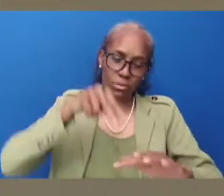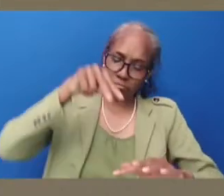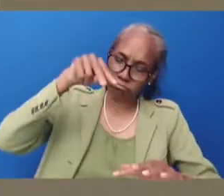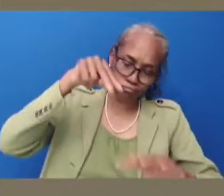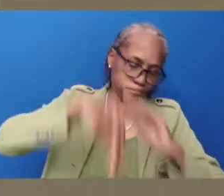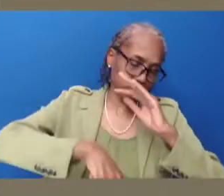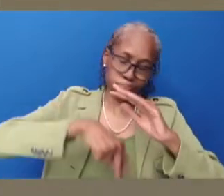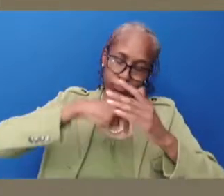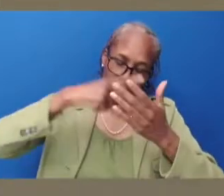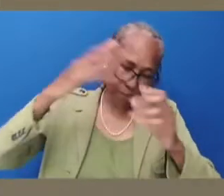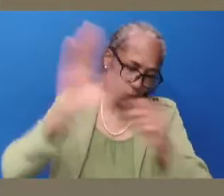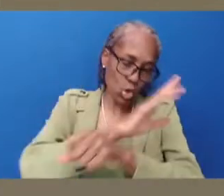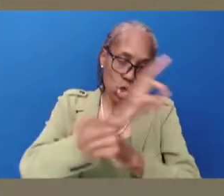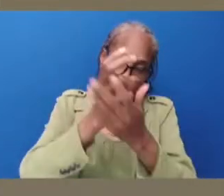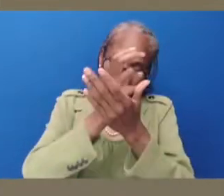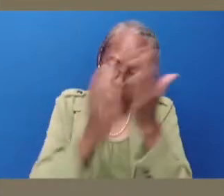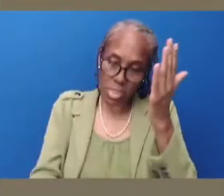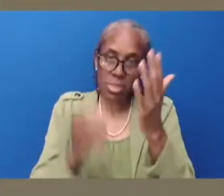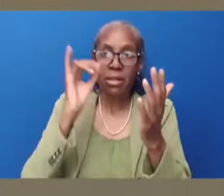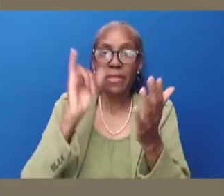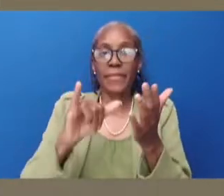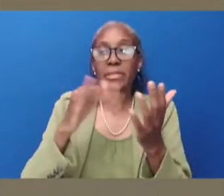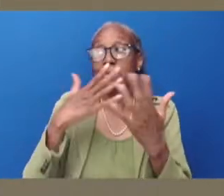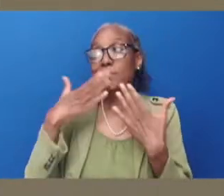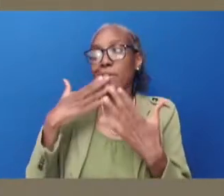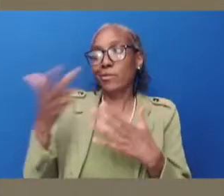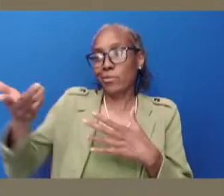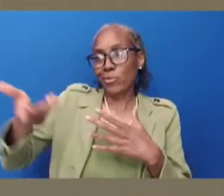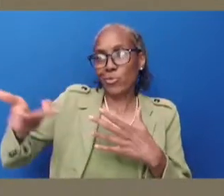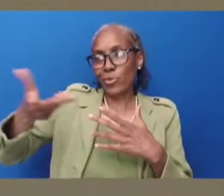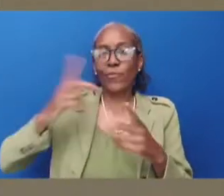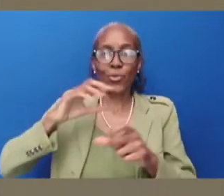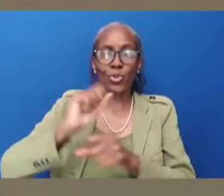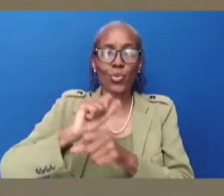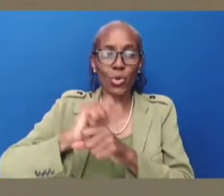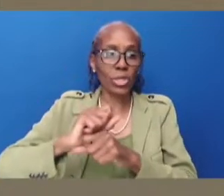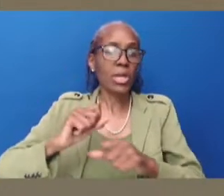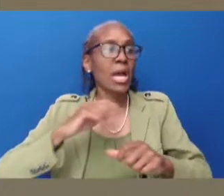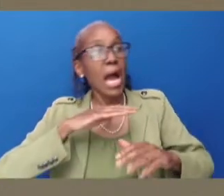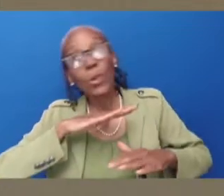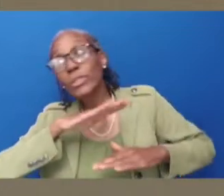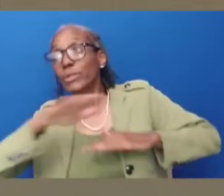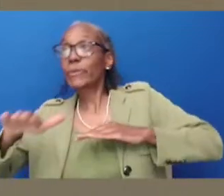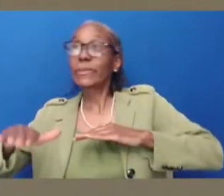AND CERTAINLY COMMISSIONER